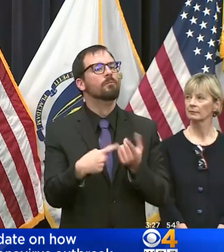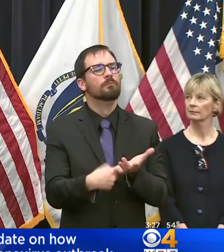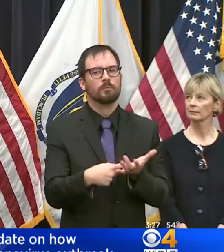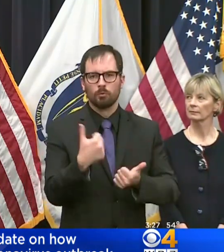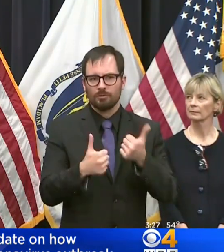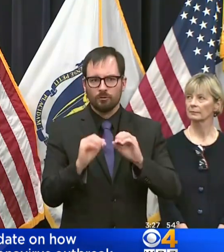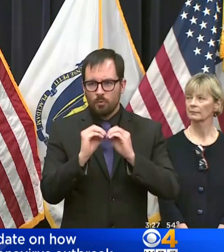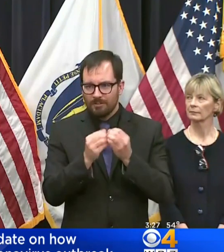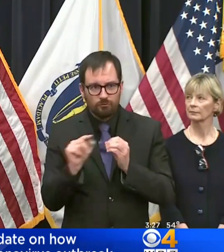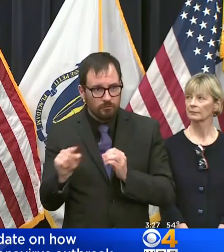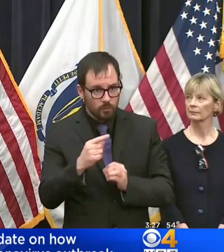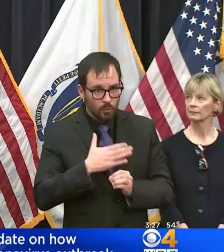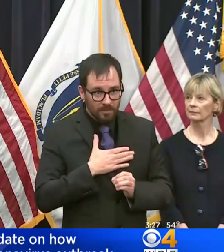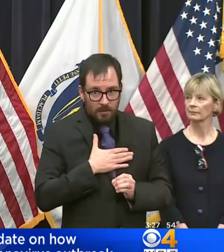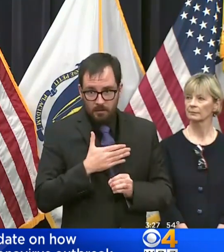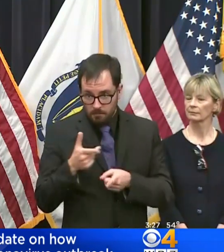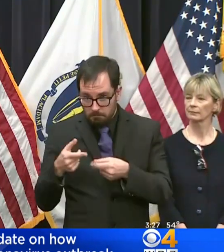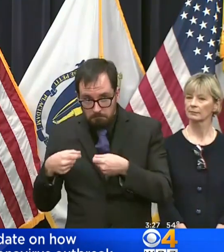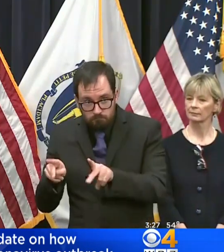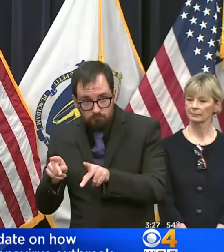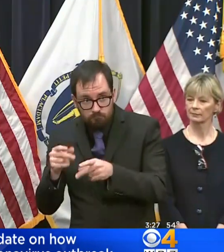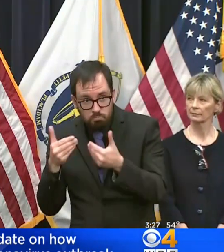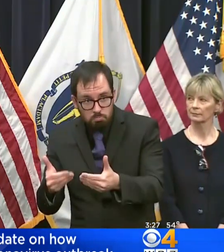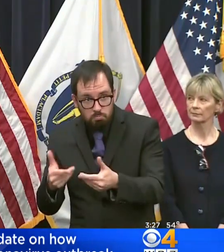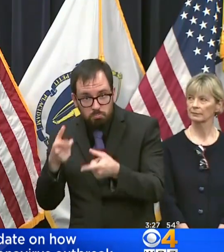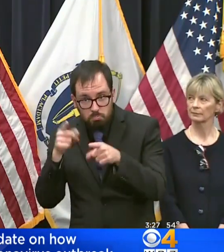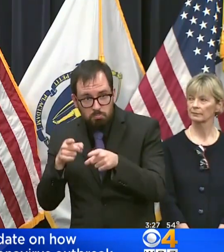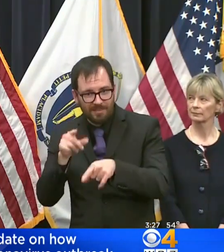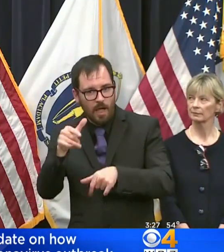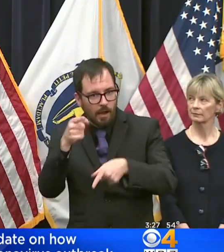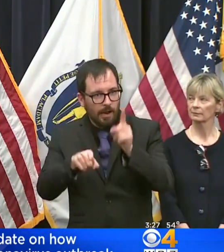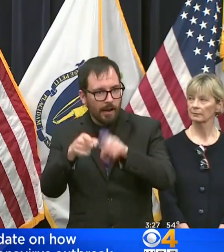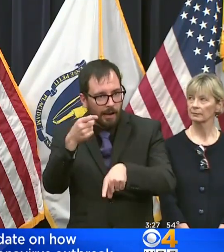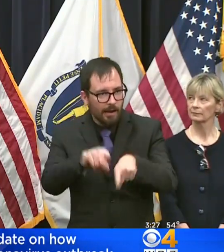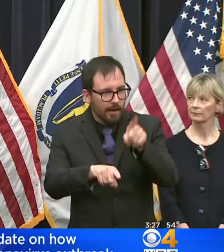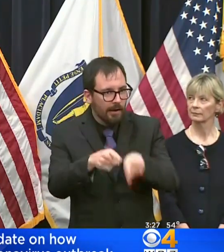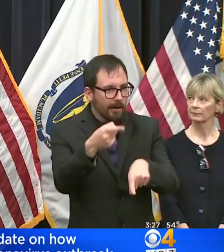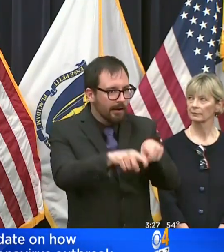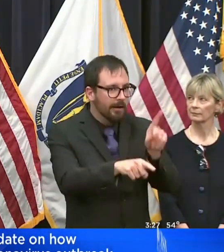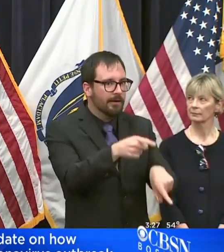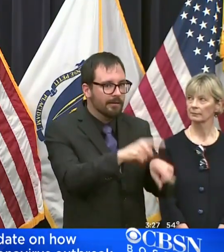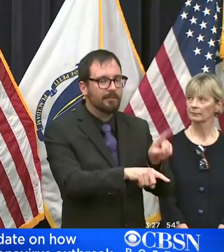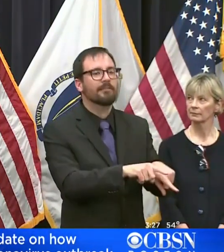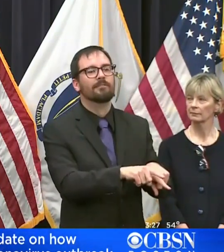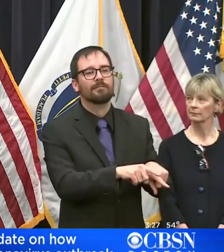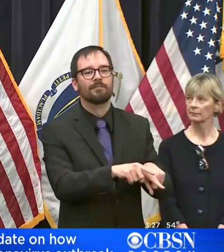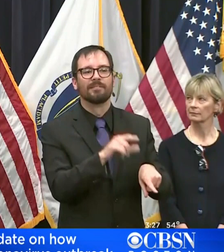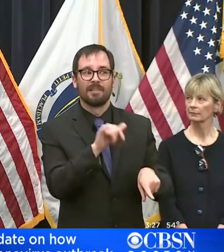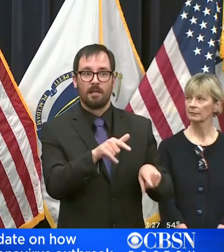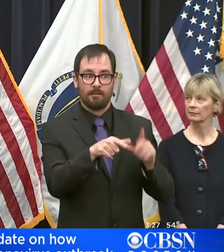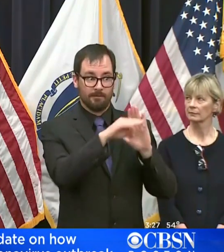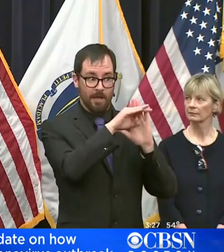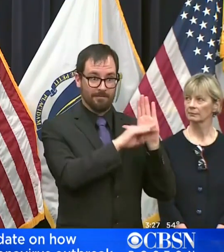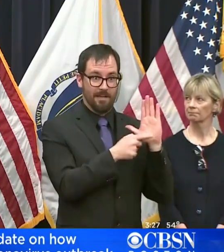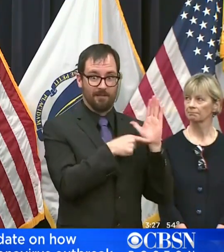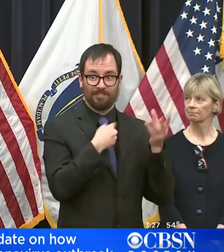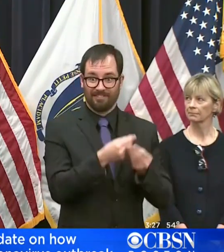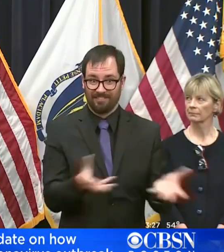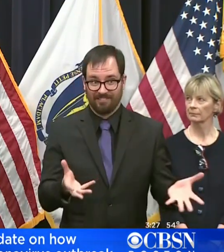STEP UP AND DO IT, WHICH EMPLOYEES OF THOSE ORGANIZATIONS WERE WILLING TO STEP UP AND FINALLY TO MAKE SURE THAT THEY